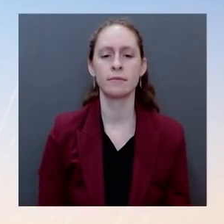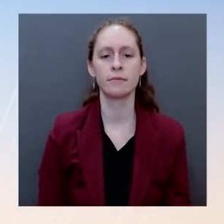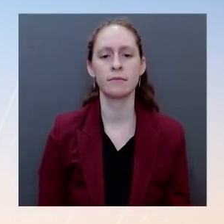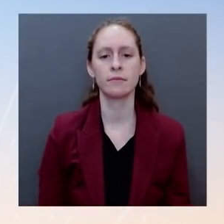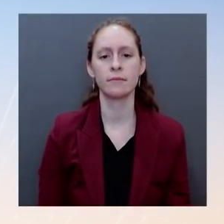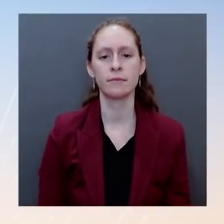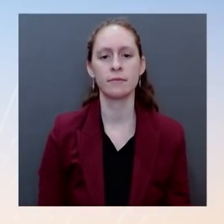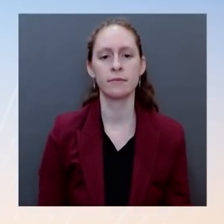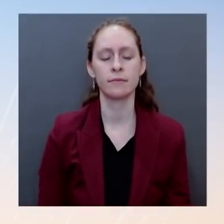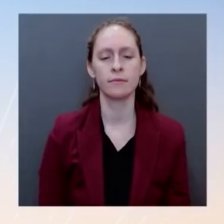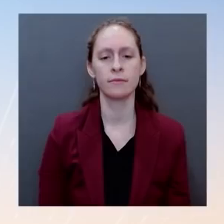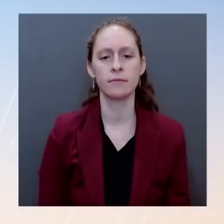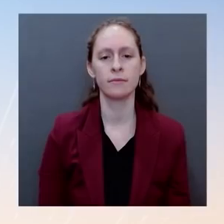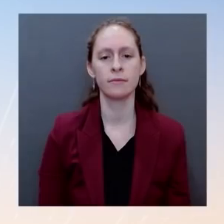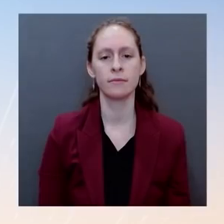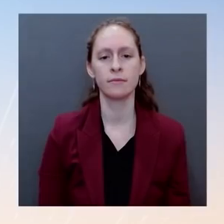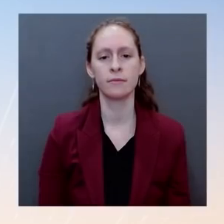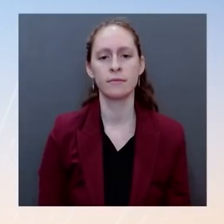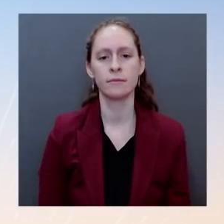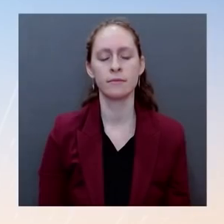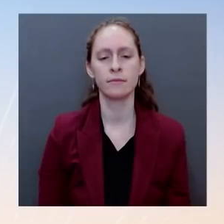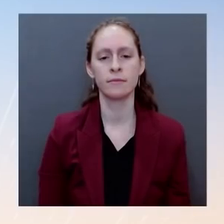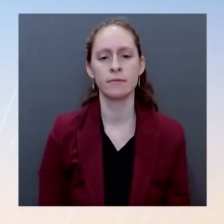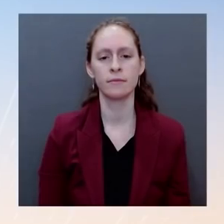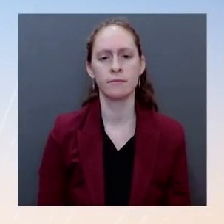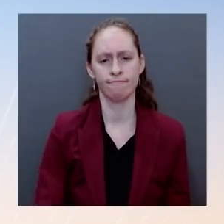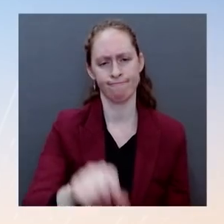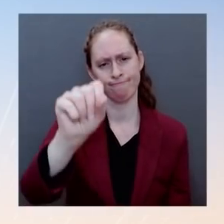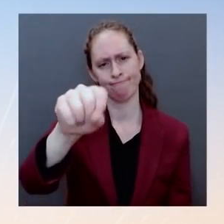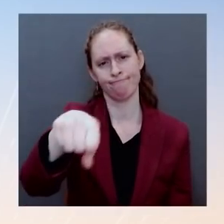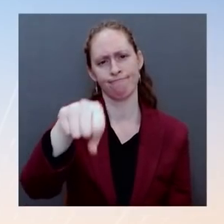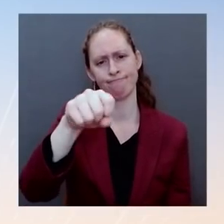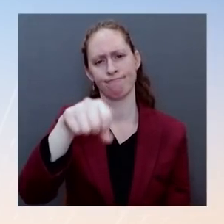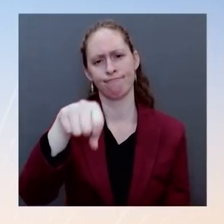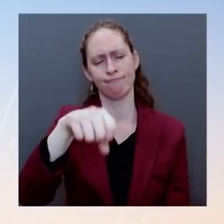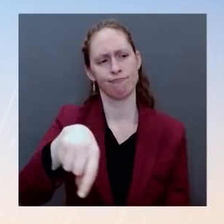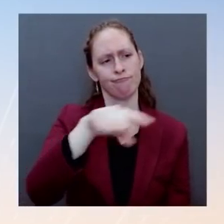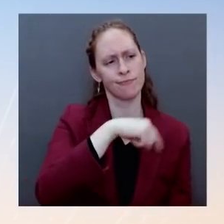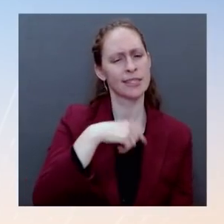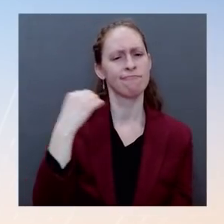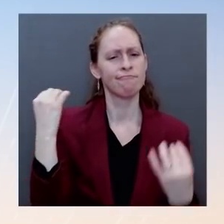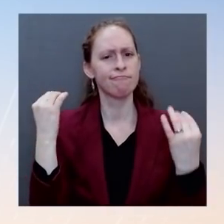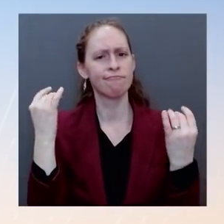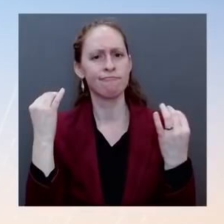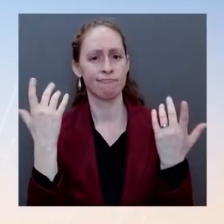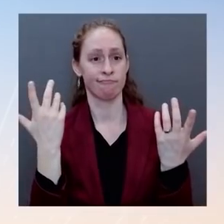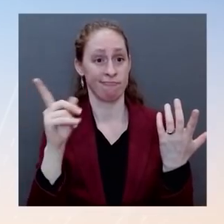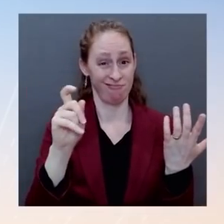about whether it would happen or not. And if the President paid attention to that, he probably wouldn't have run for president to begin with.